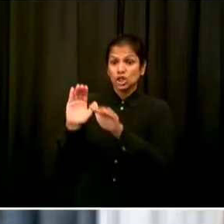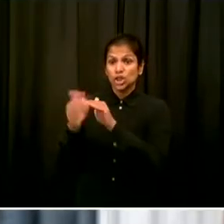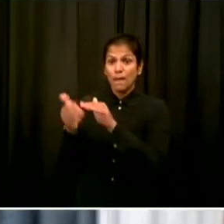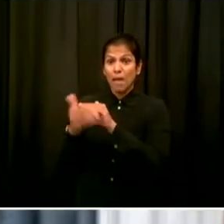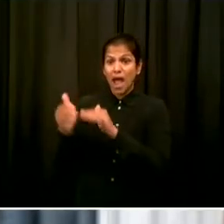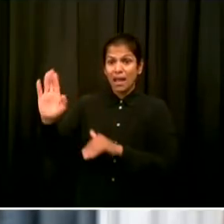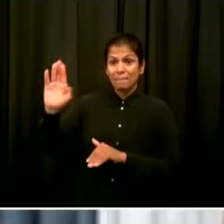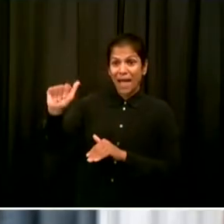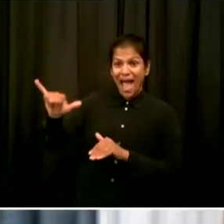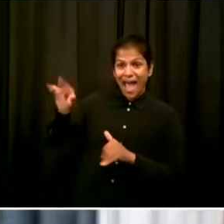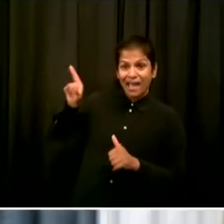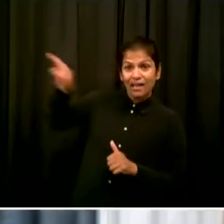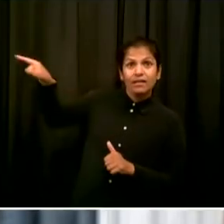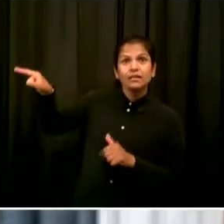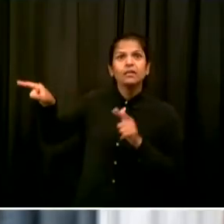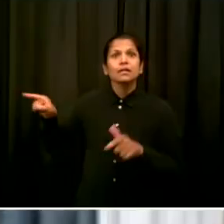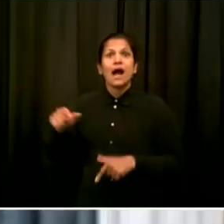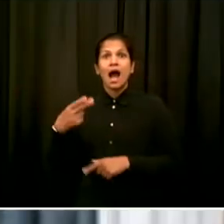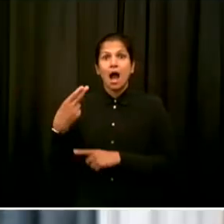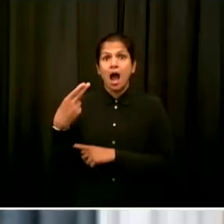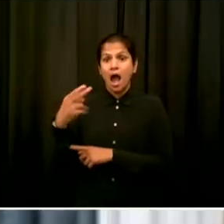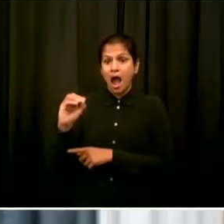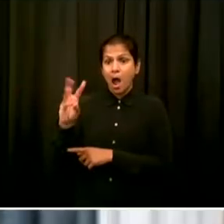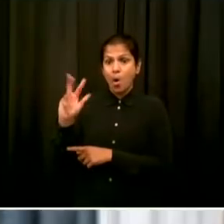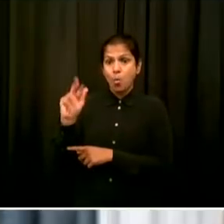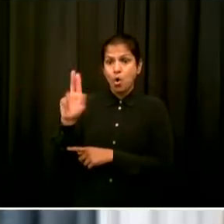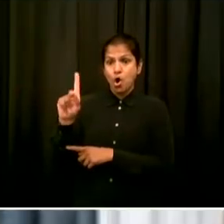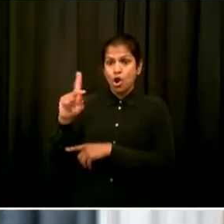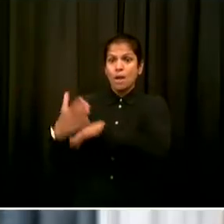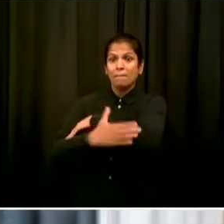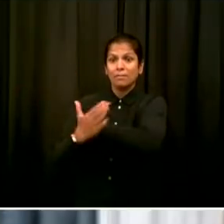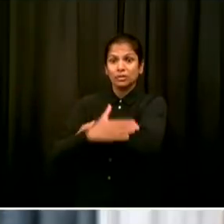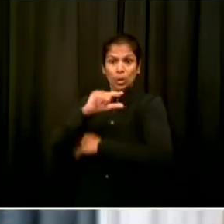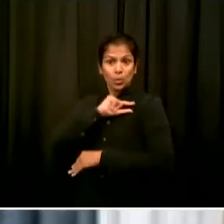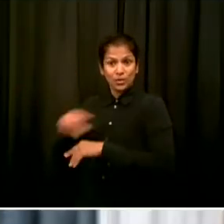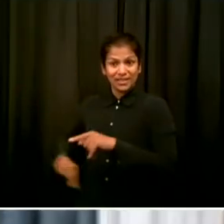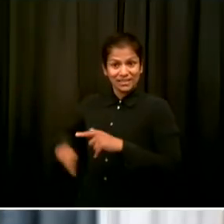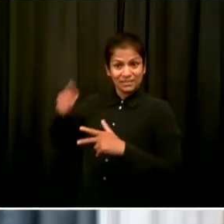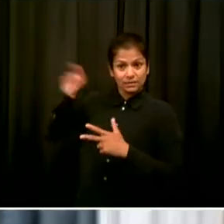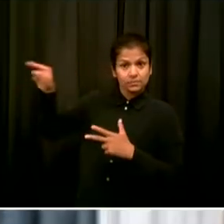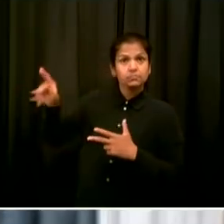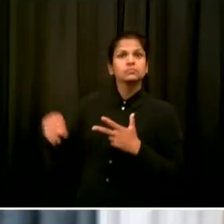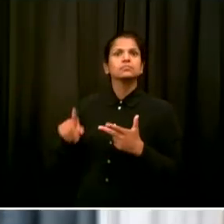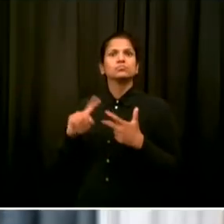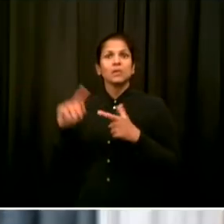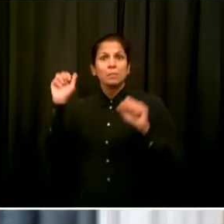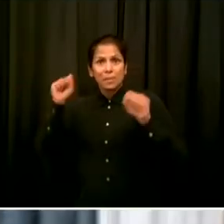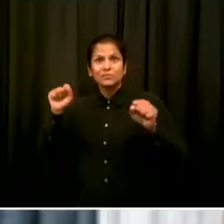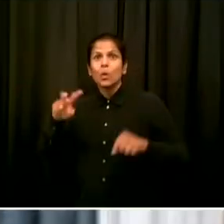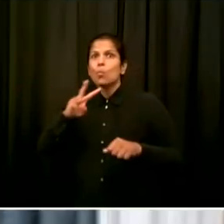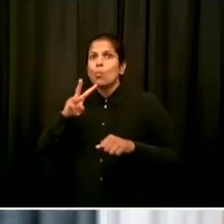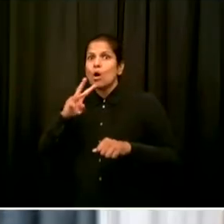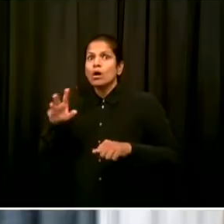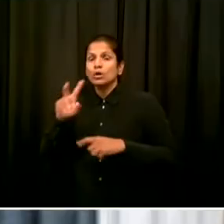AREAS LIKE BROAD CHANNEL AND HOWARD BEACH AND HAMILTON BEACH, U YOM AYSEE ONE